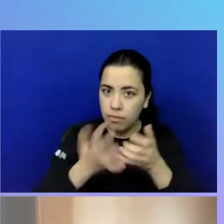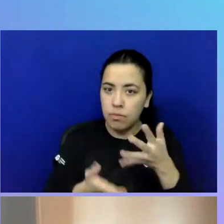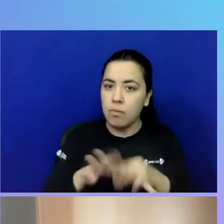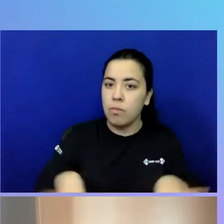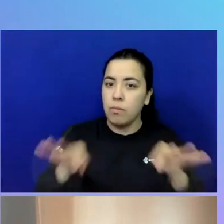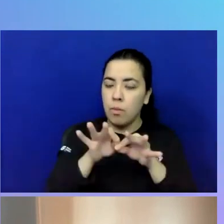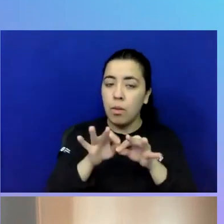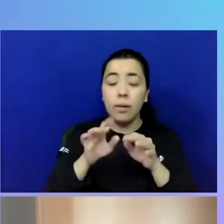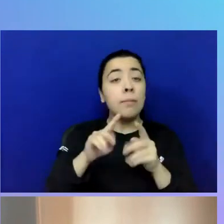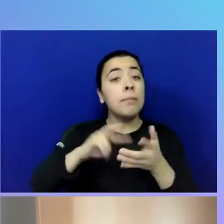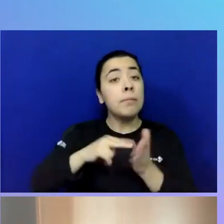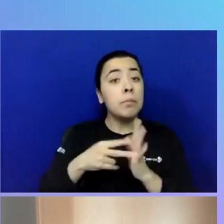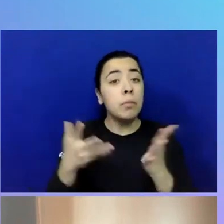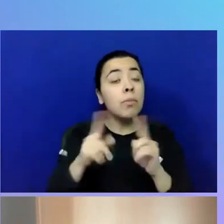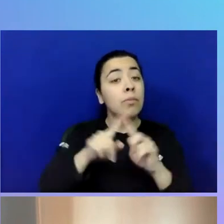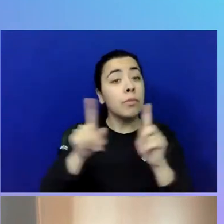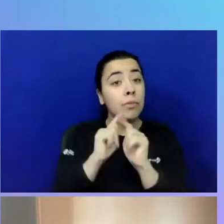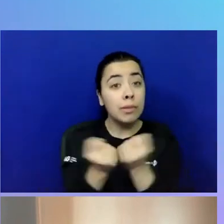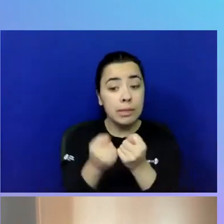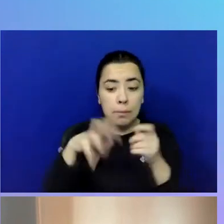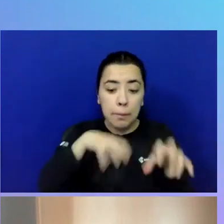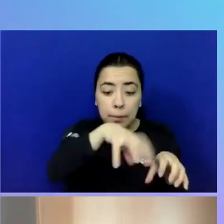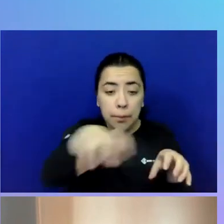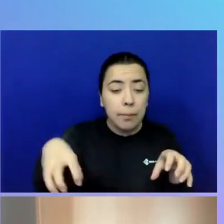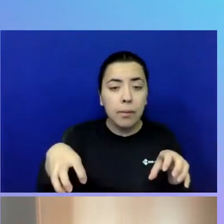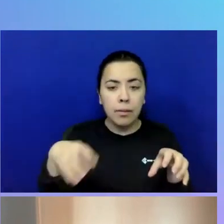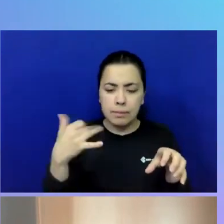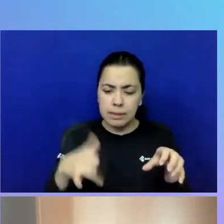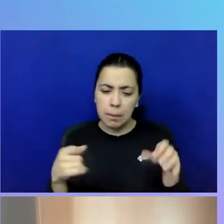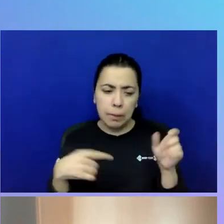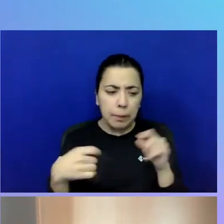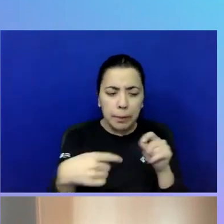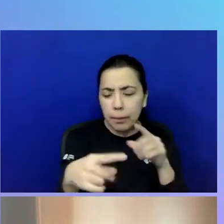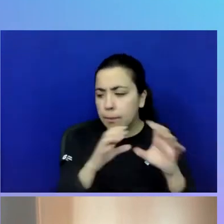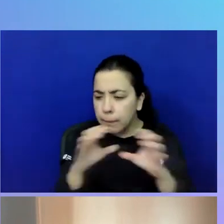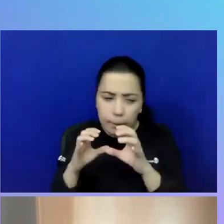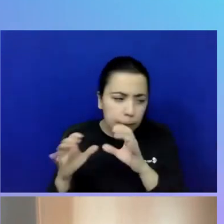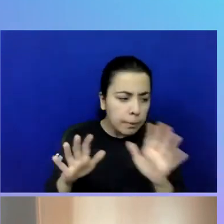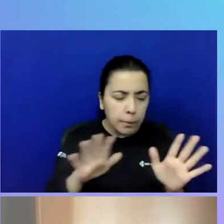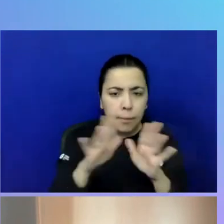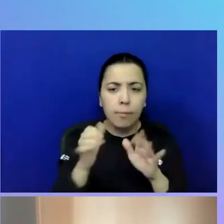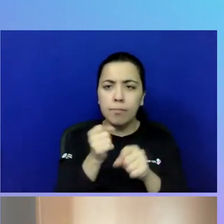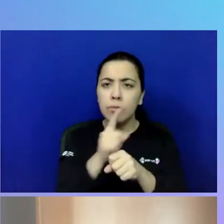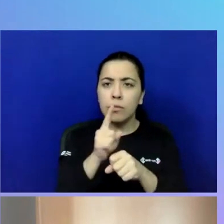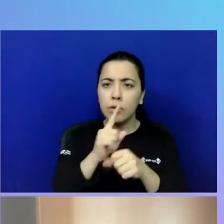design, development, testing and product teams just to ensure that accessibility is considered at the early stages. And of